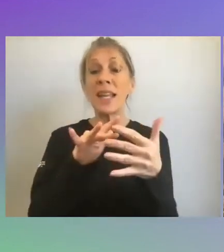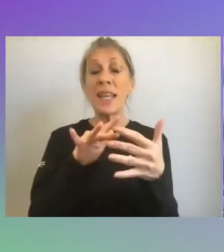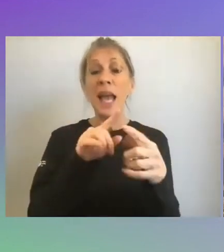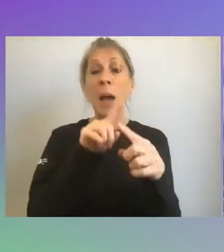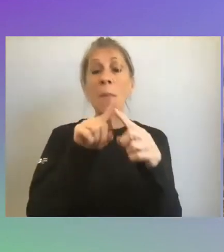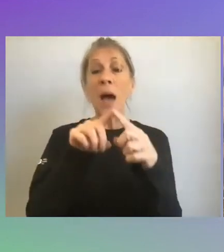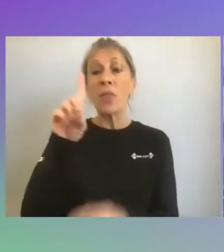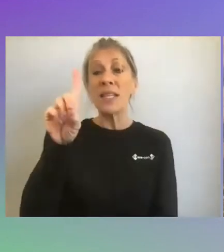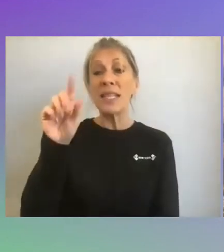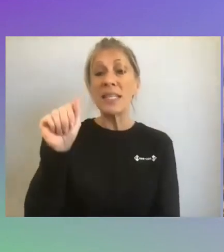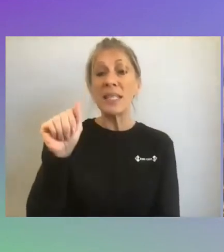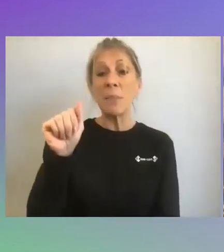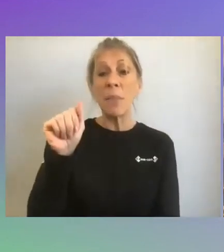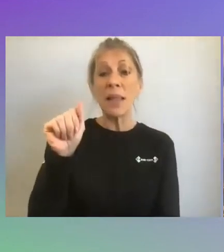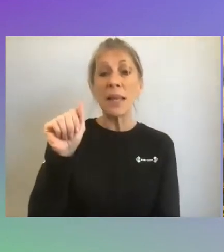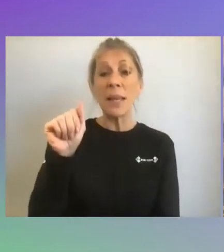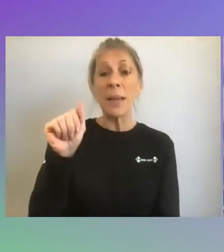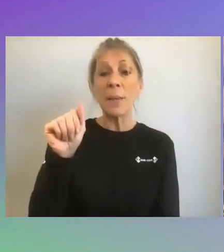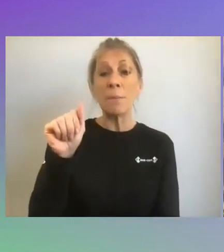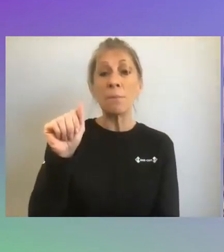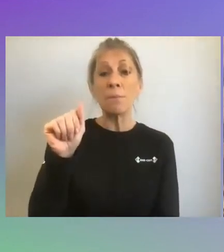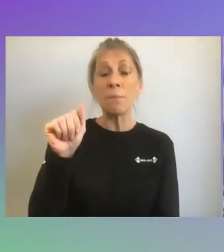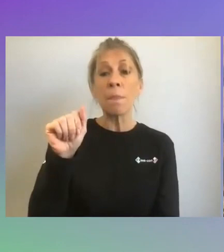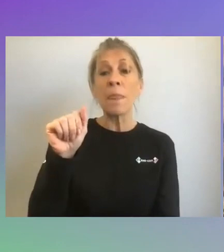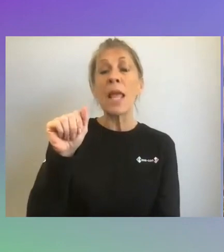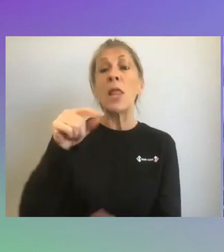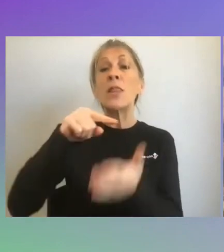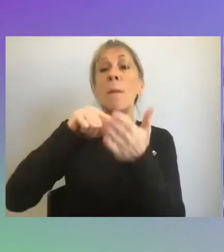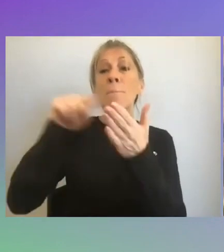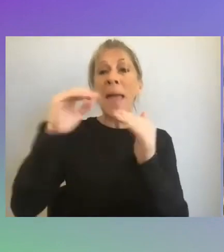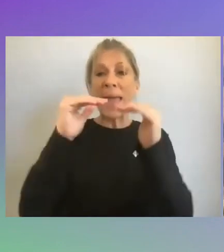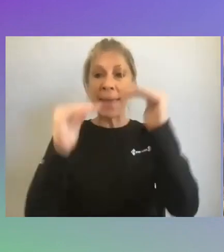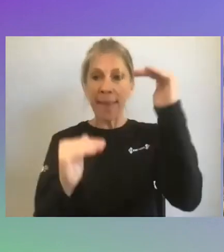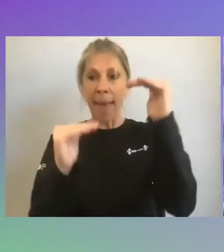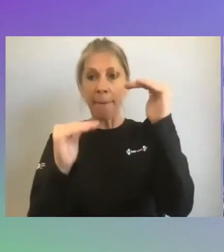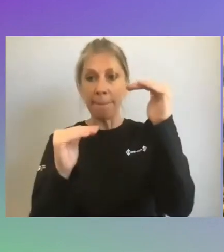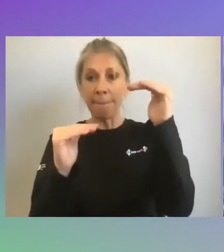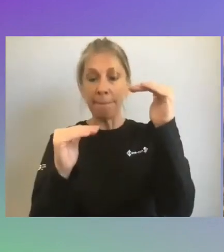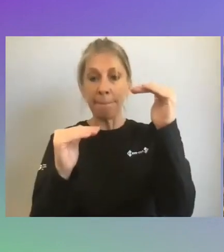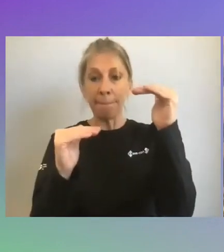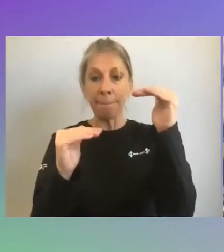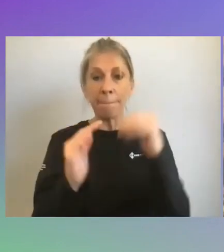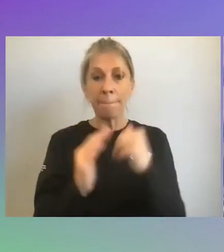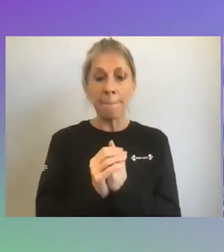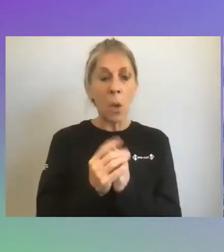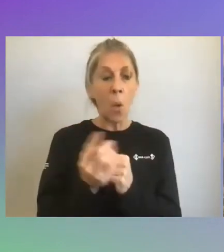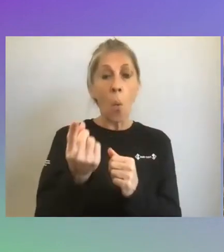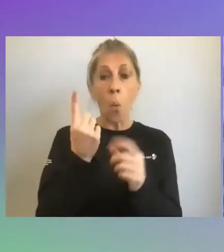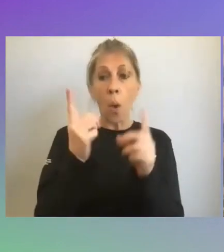disability, uh, the pay gap. Um,